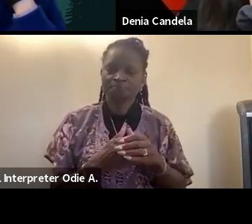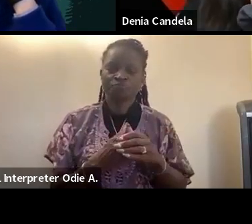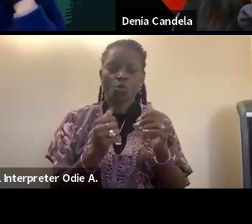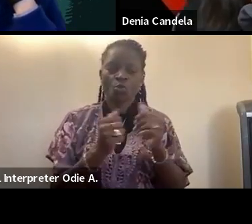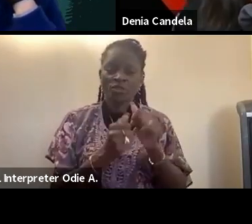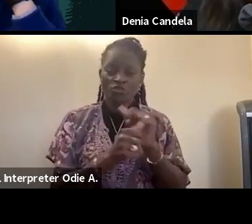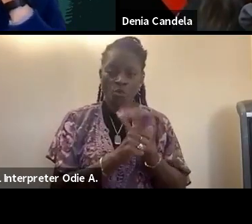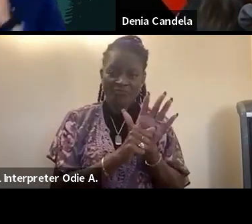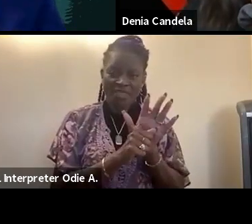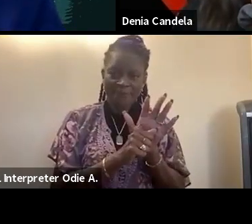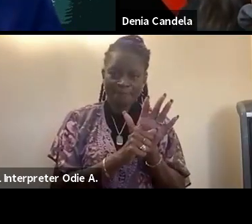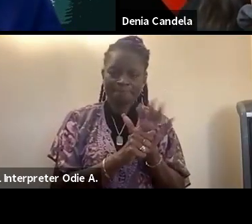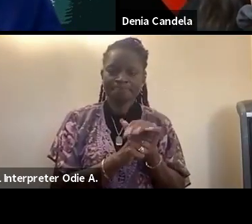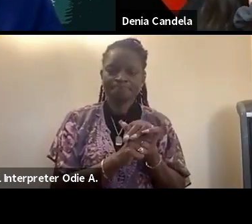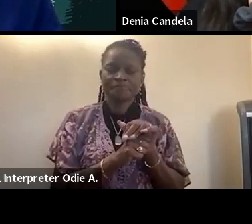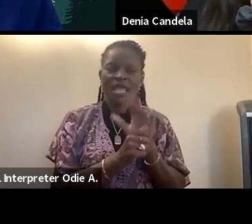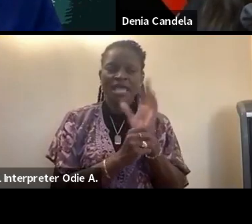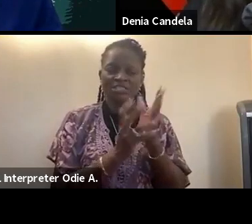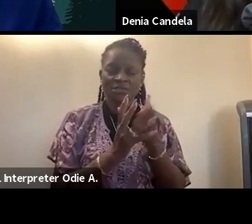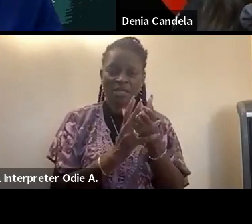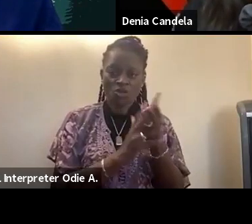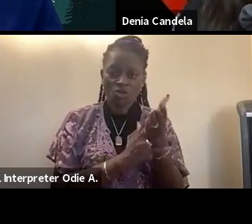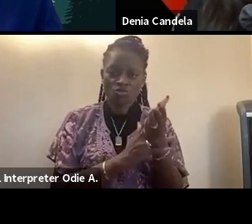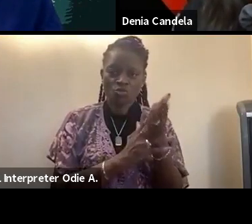has been through our Youth Promote Internship program.